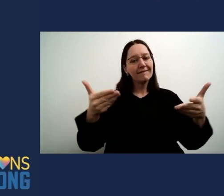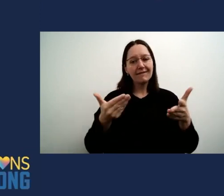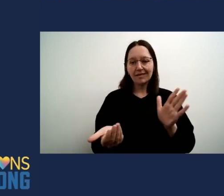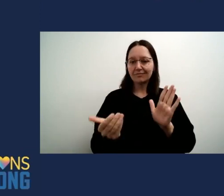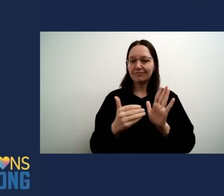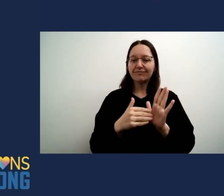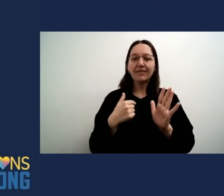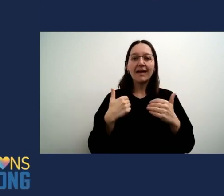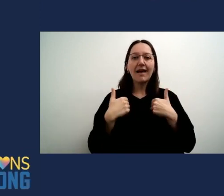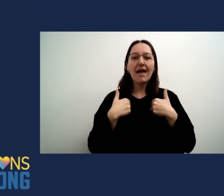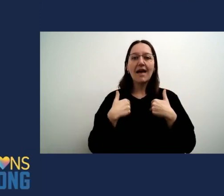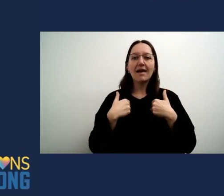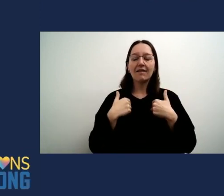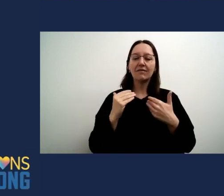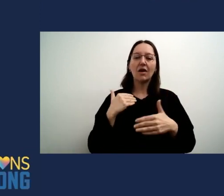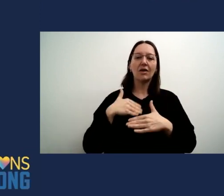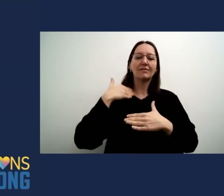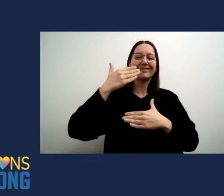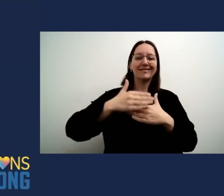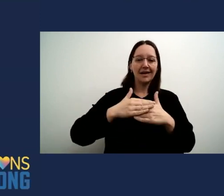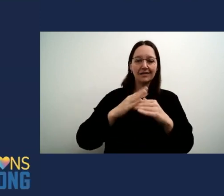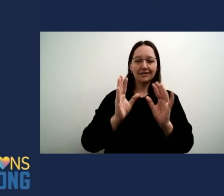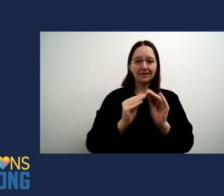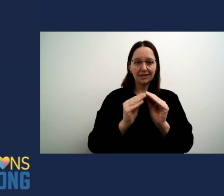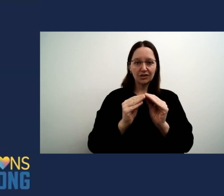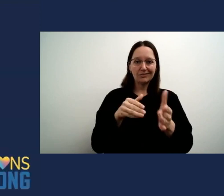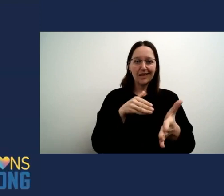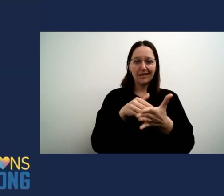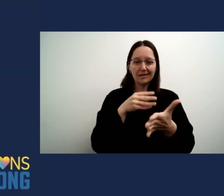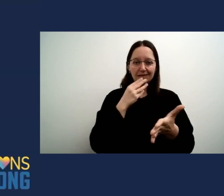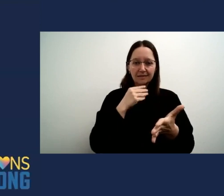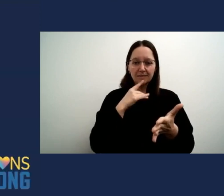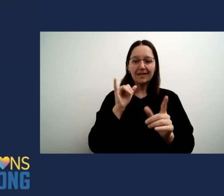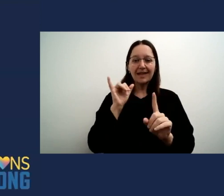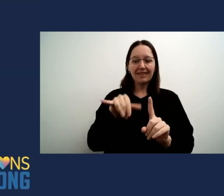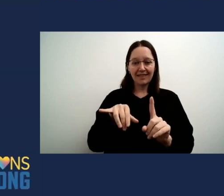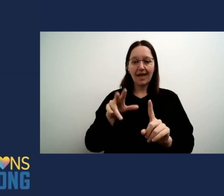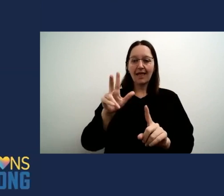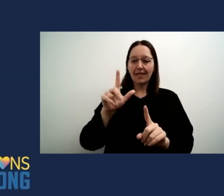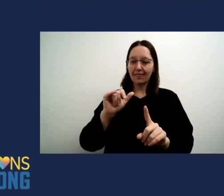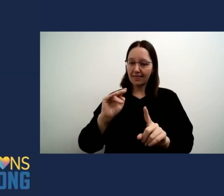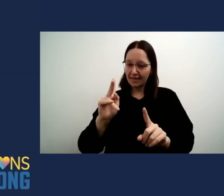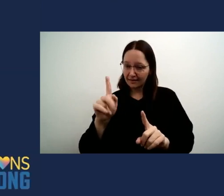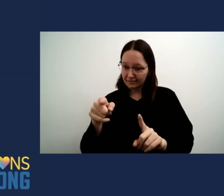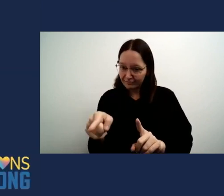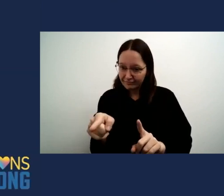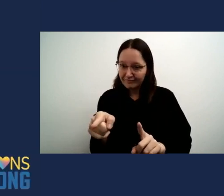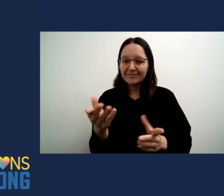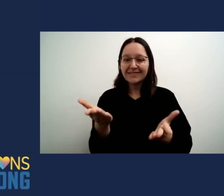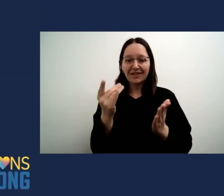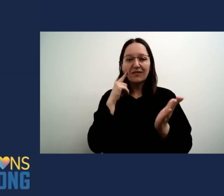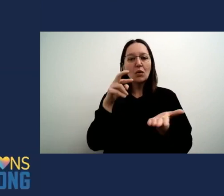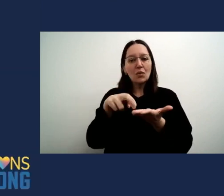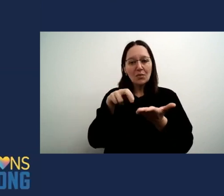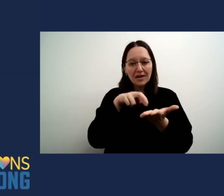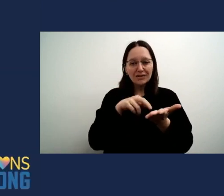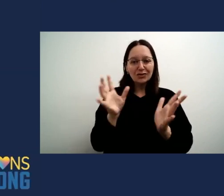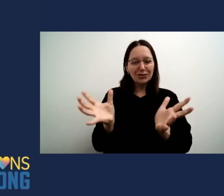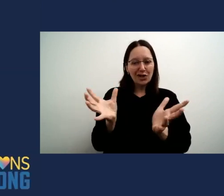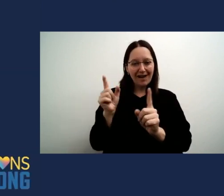practicing community at UC San Diego. We have expressed our views of engaging conversations with these issues of significant